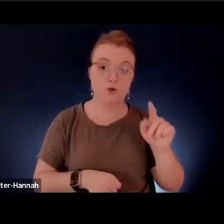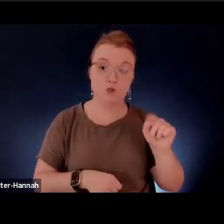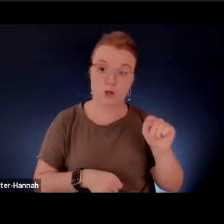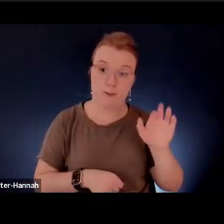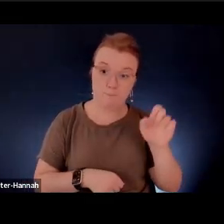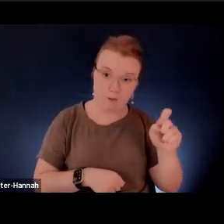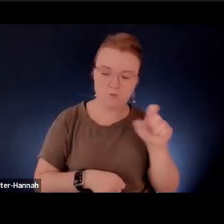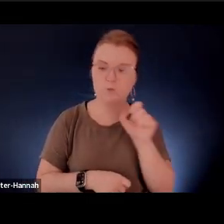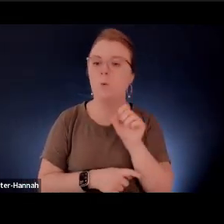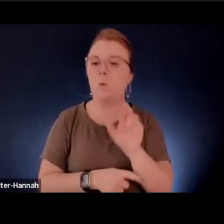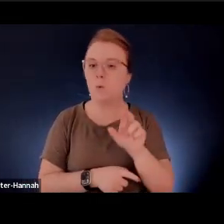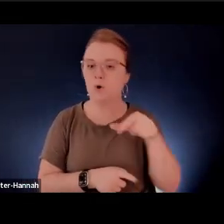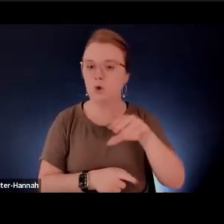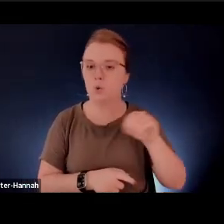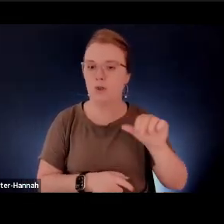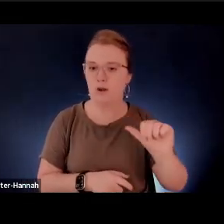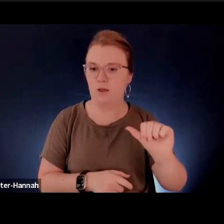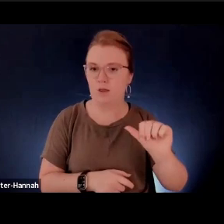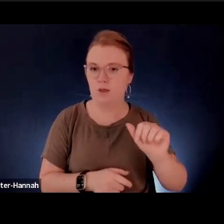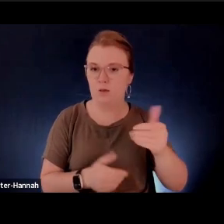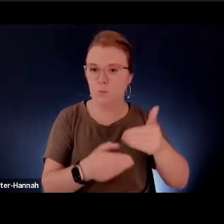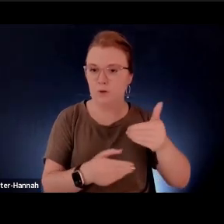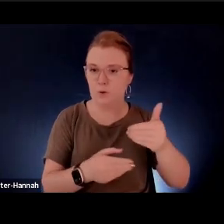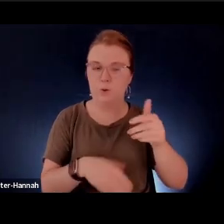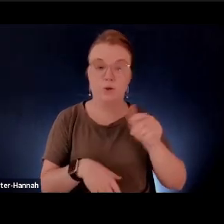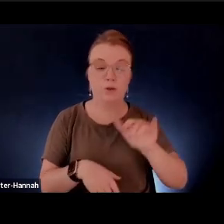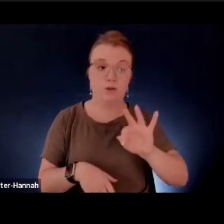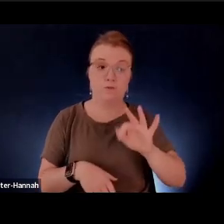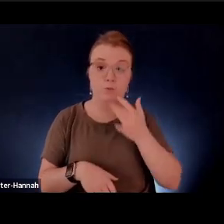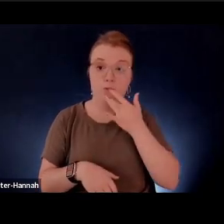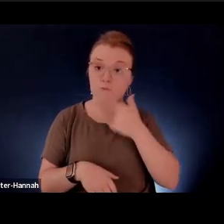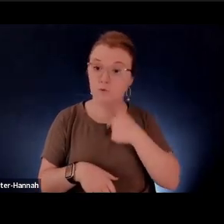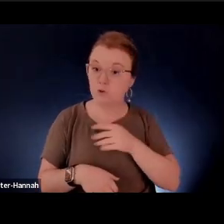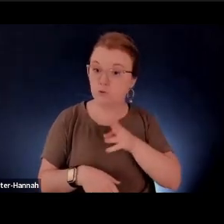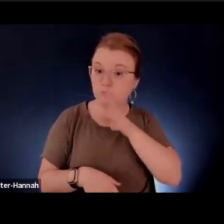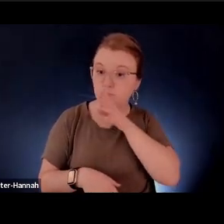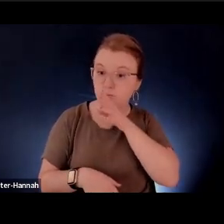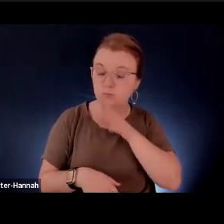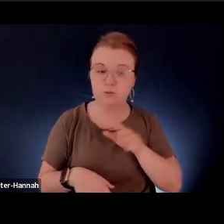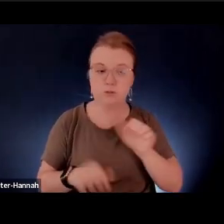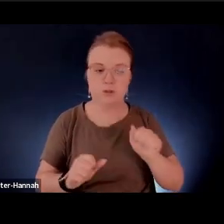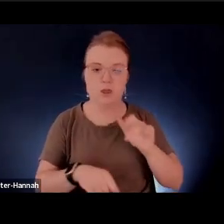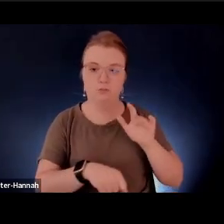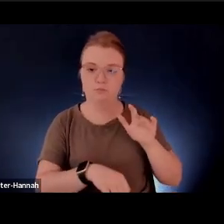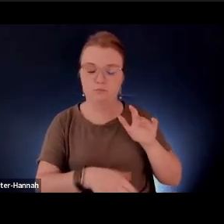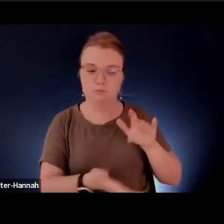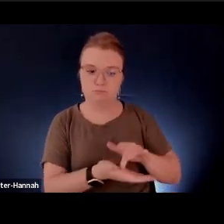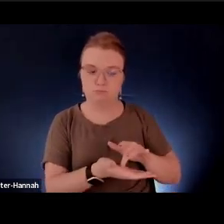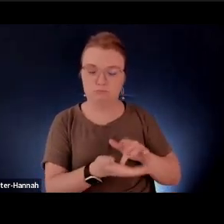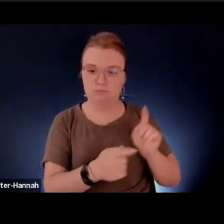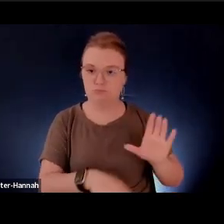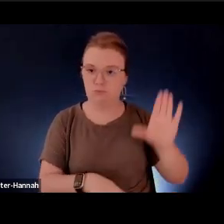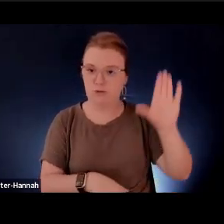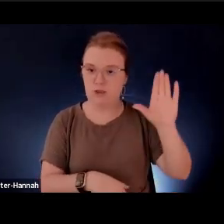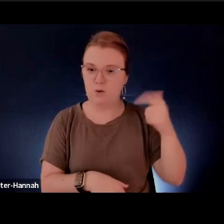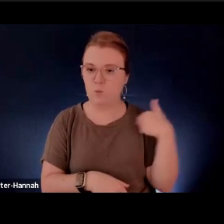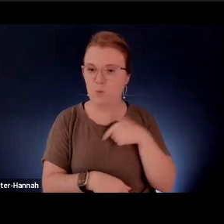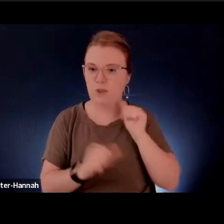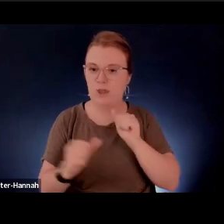If you'd prefer to share your question aloud, feel free to use the raise hand button and we can promote you to a panelist